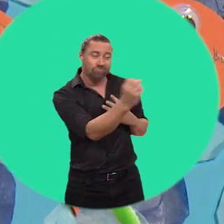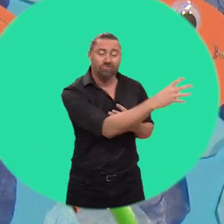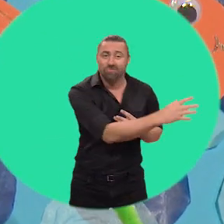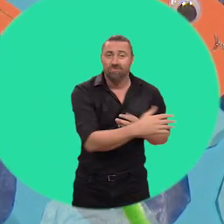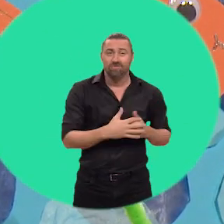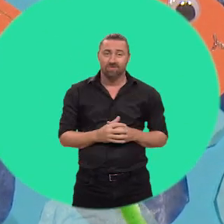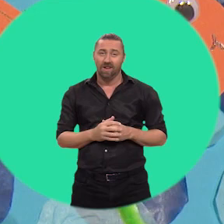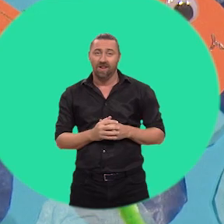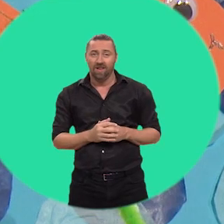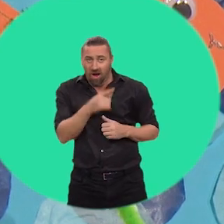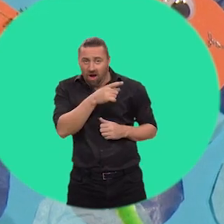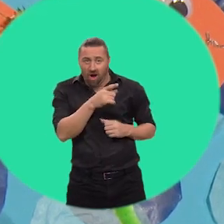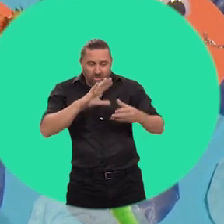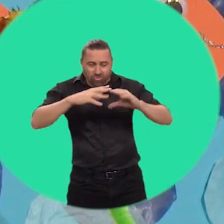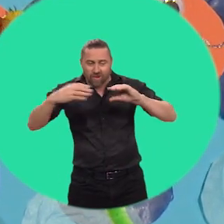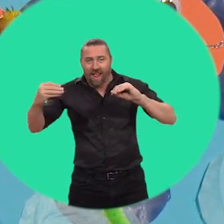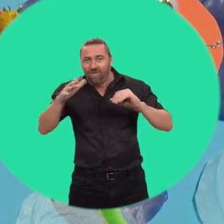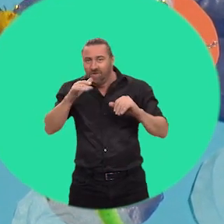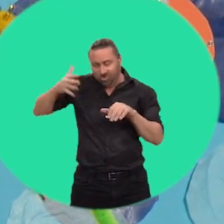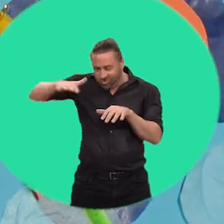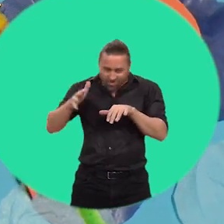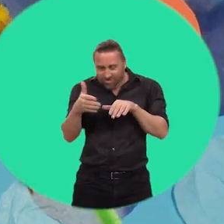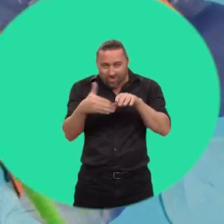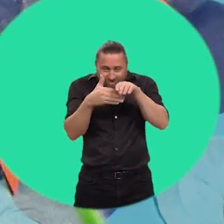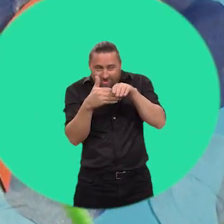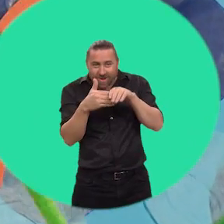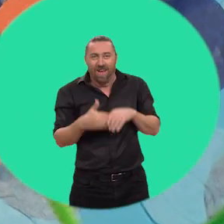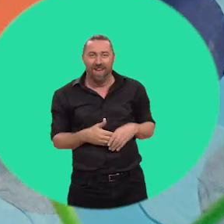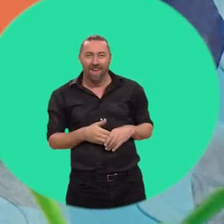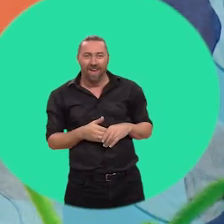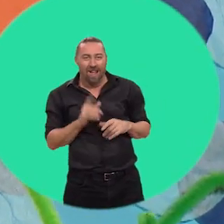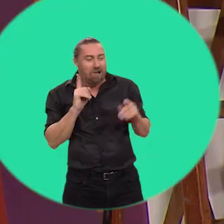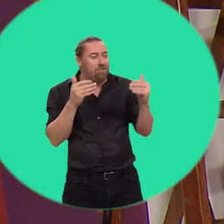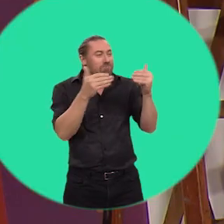looking at this big shell. A third fish, she could be trying to make a friend.